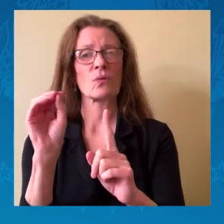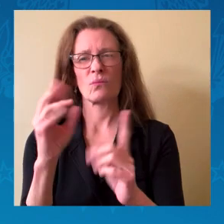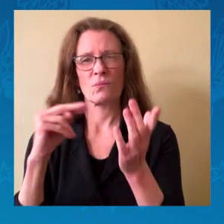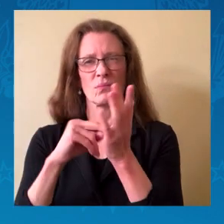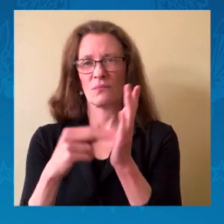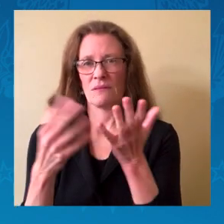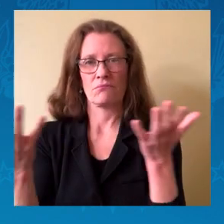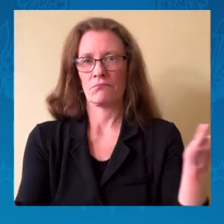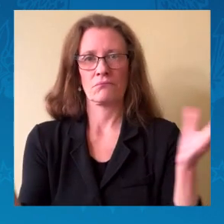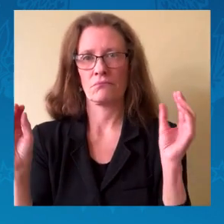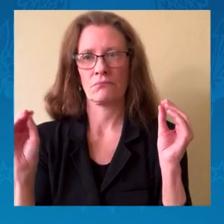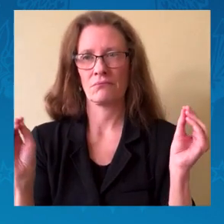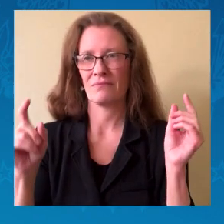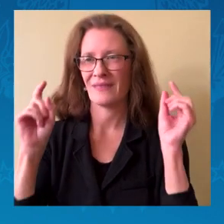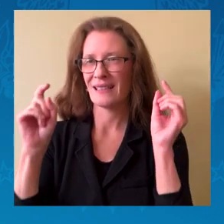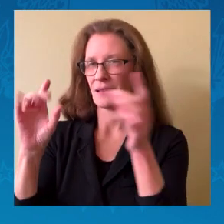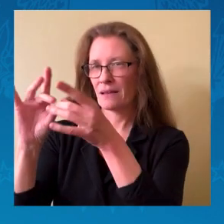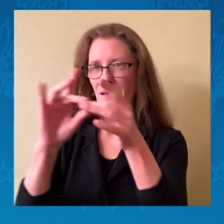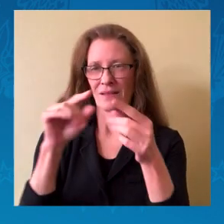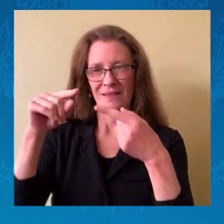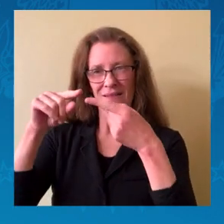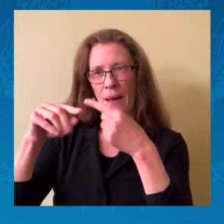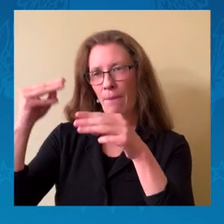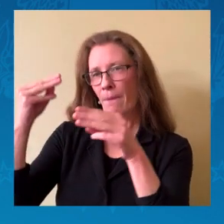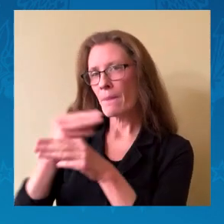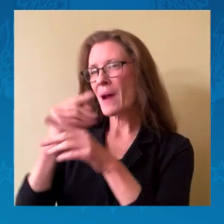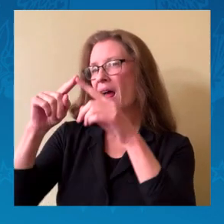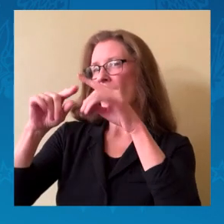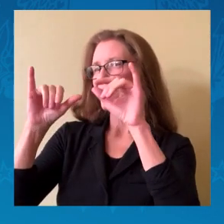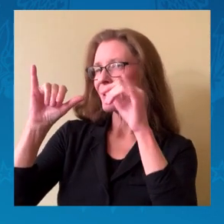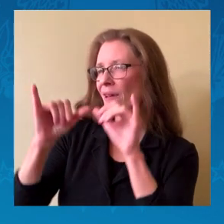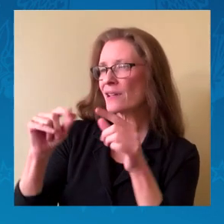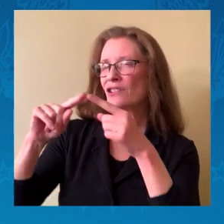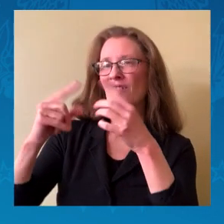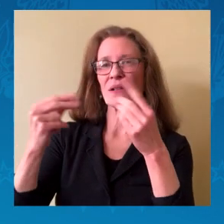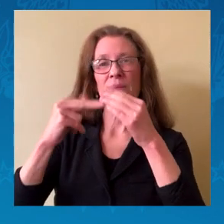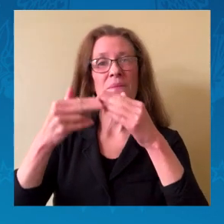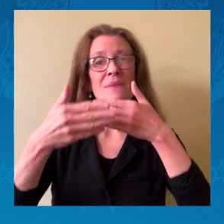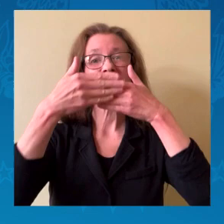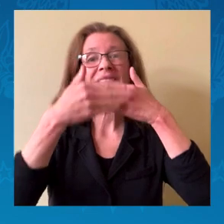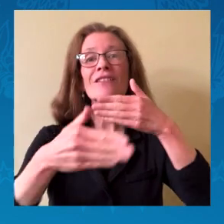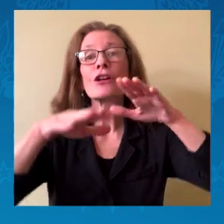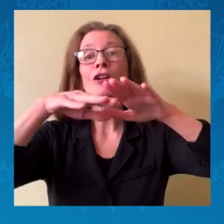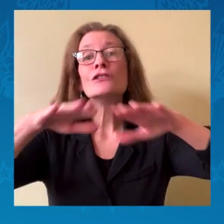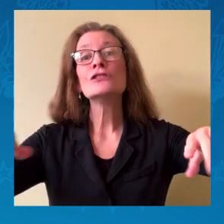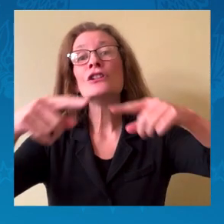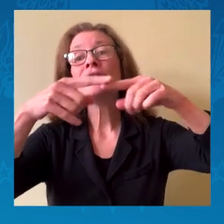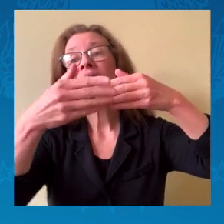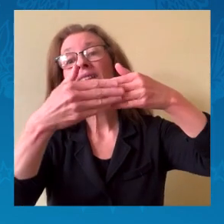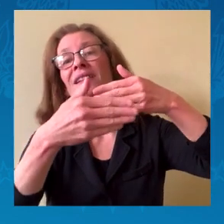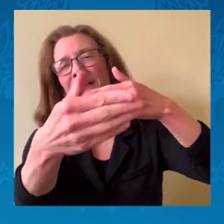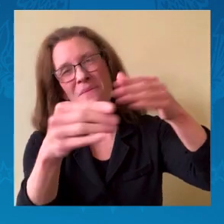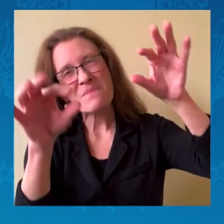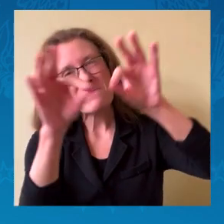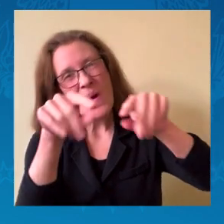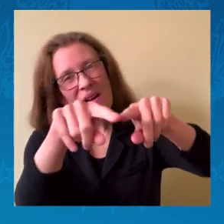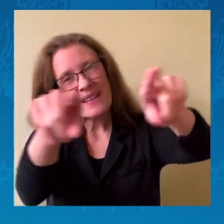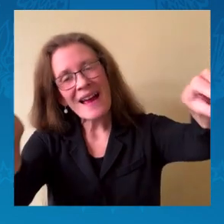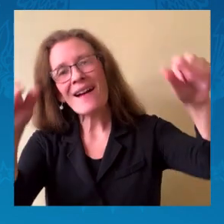and employ the next generation of diverse technical talent. We need space for stem savvy soldiers,